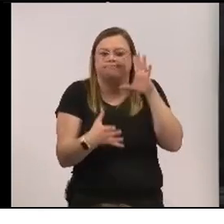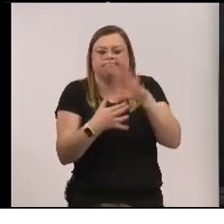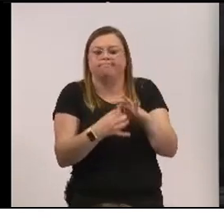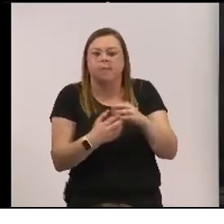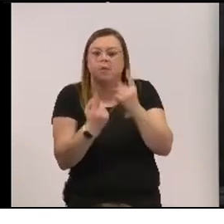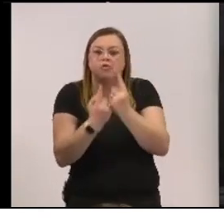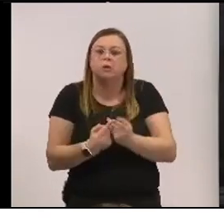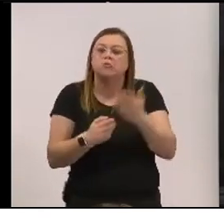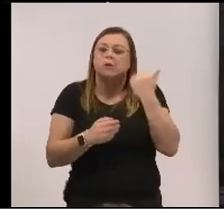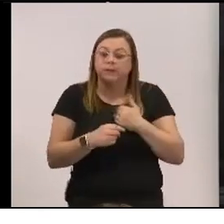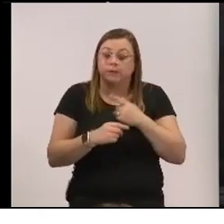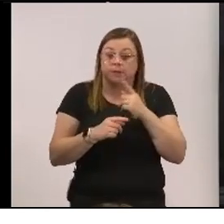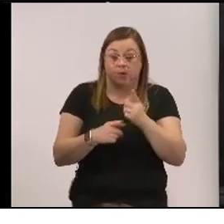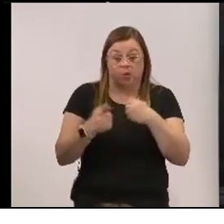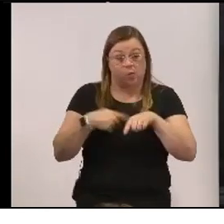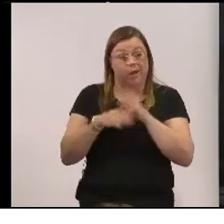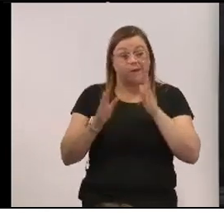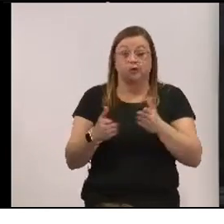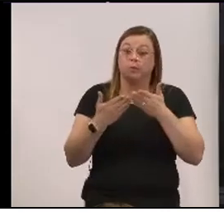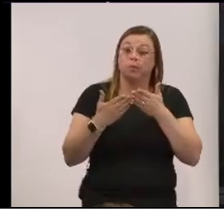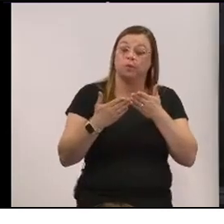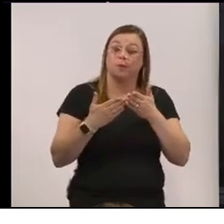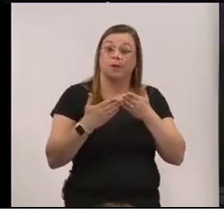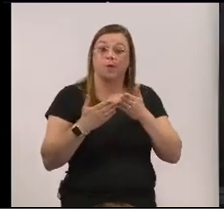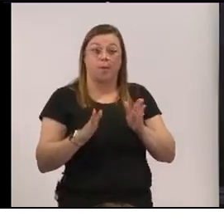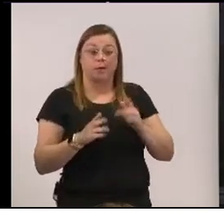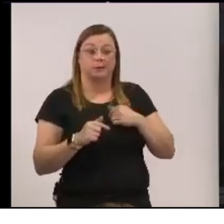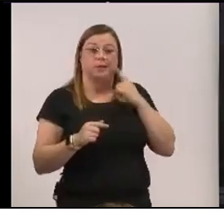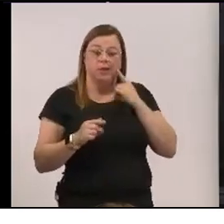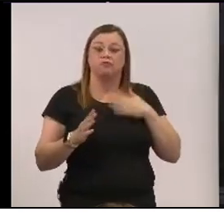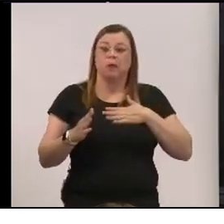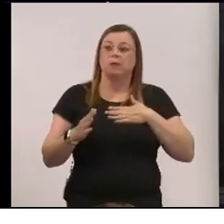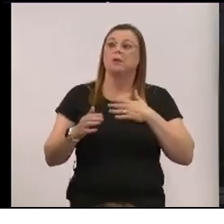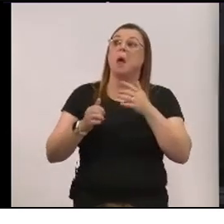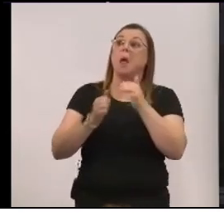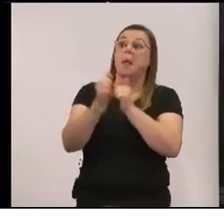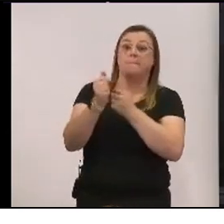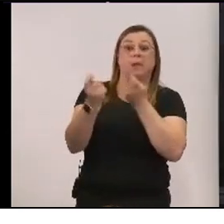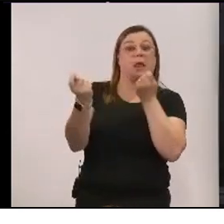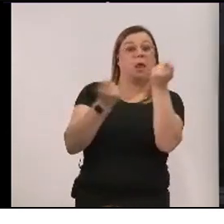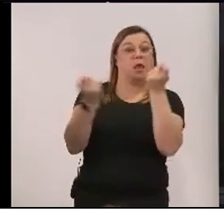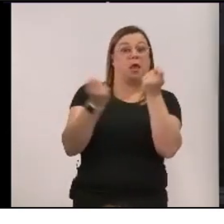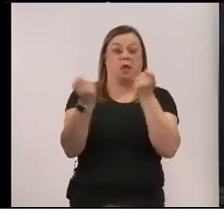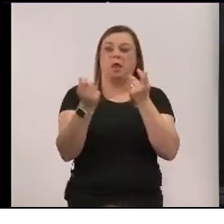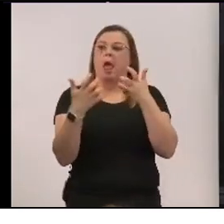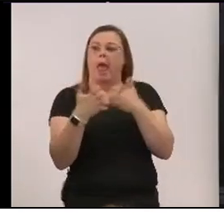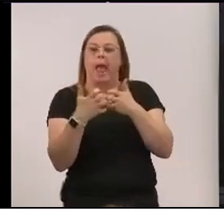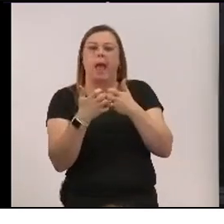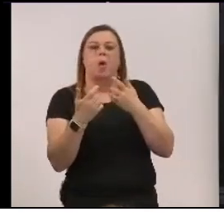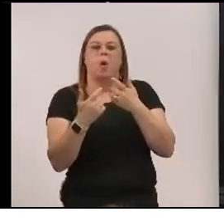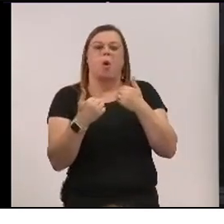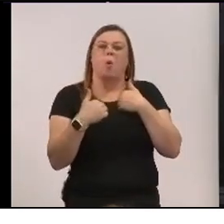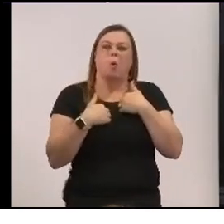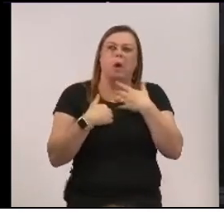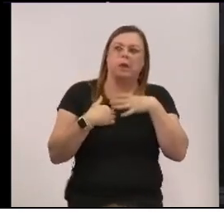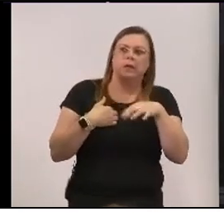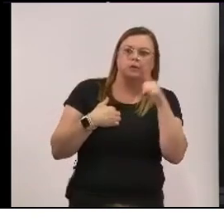But then we have to be open to understanding how we operate as a company when it comes to regulatory, which we may not have been familiar with before.